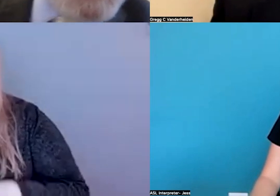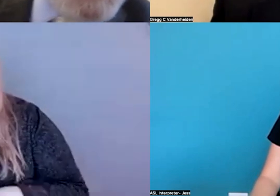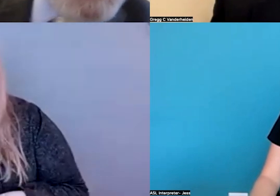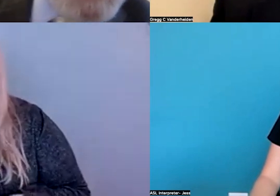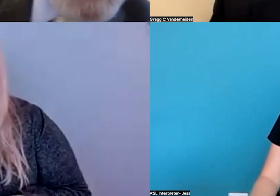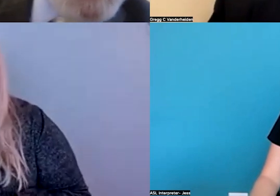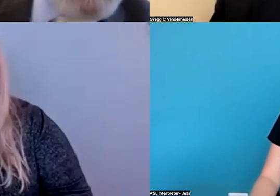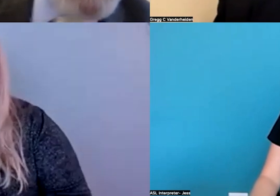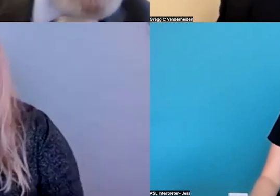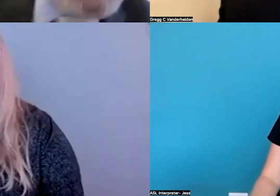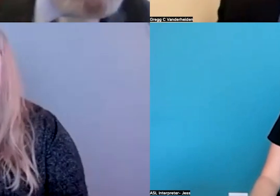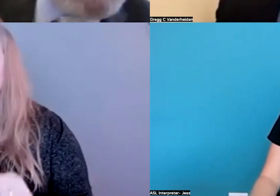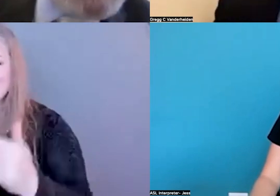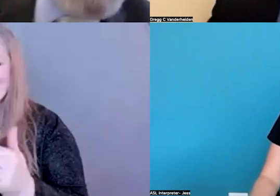So Greg, it’s Vint.